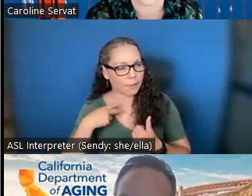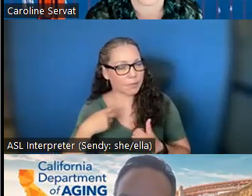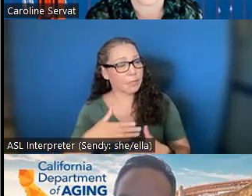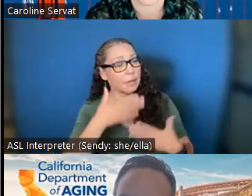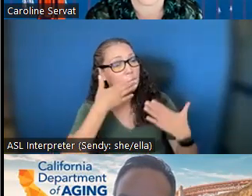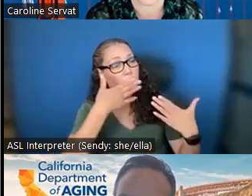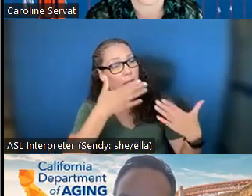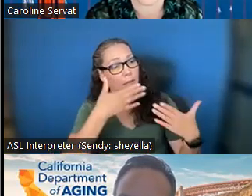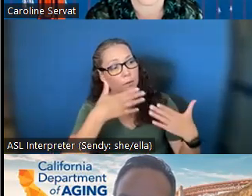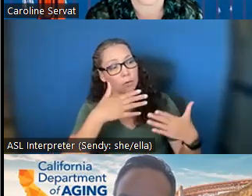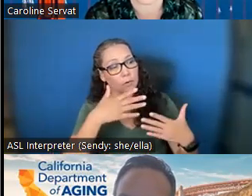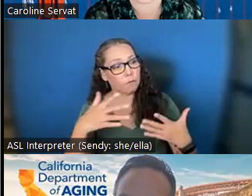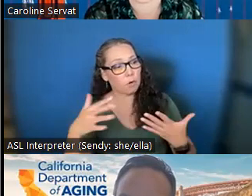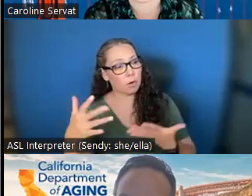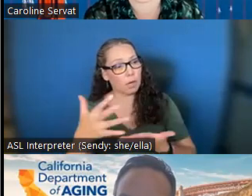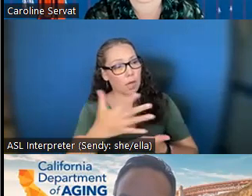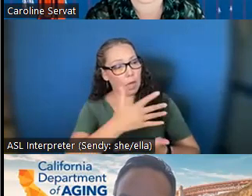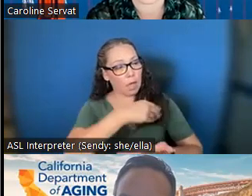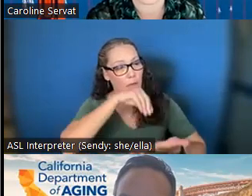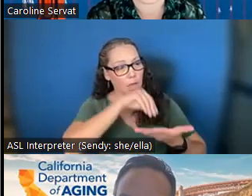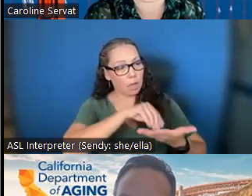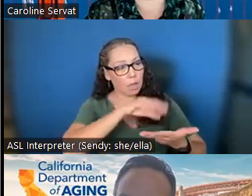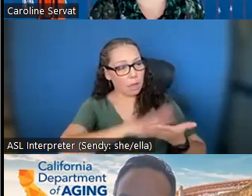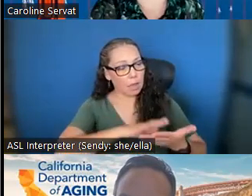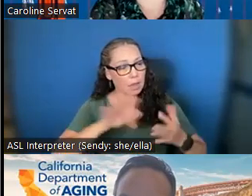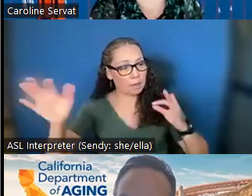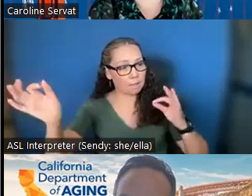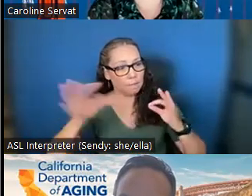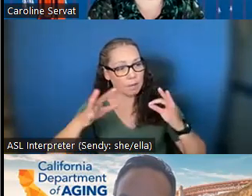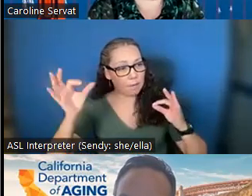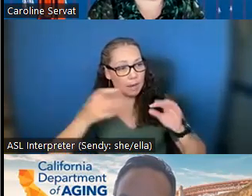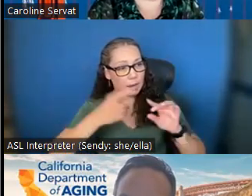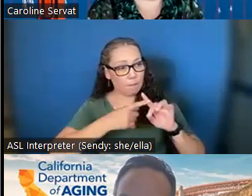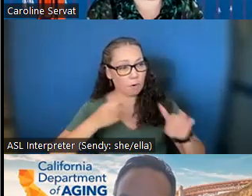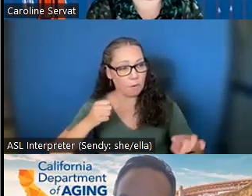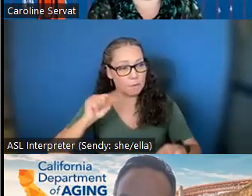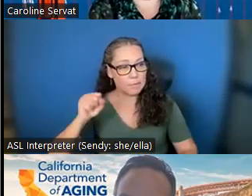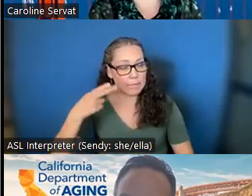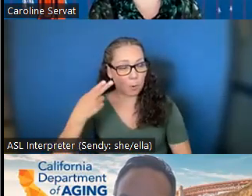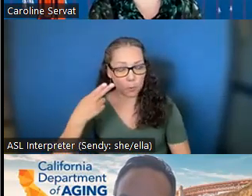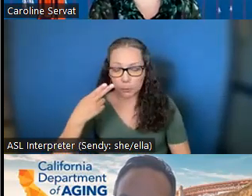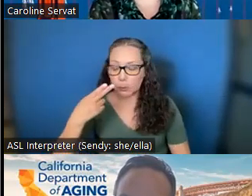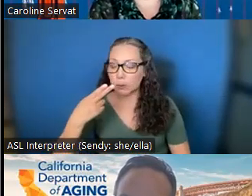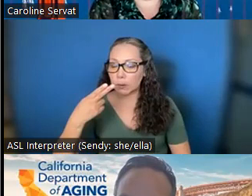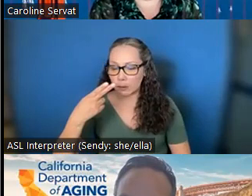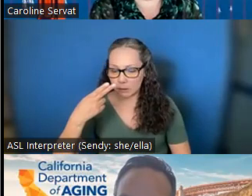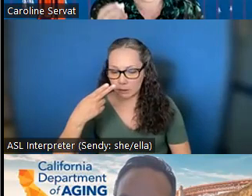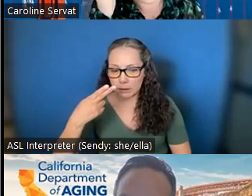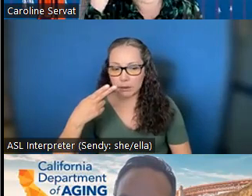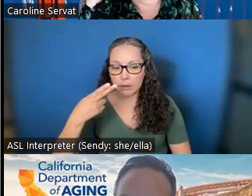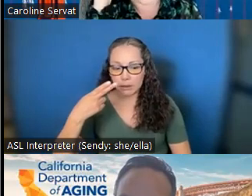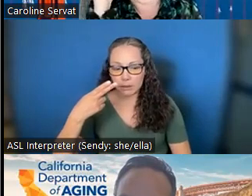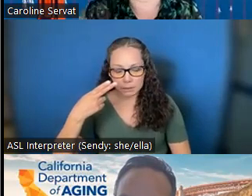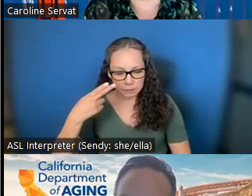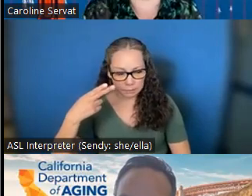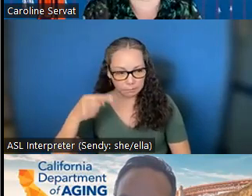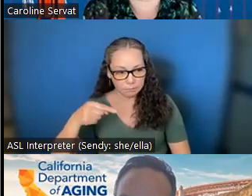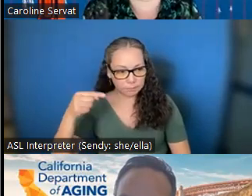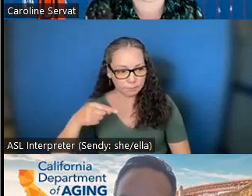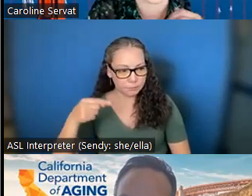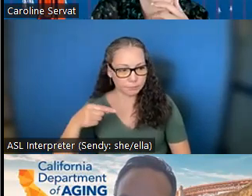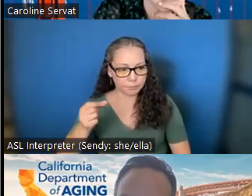the feedback that stakeholders have been giv this I mean this is making something that is